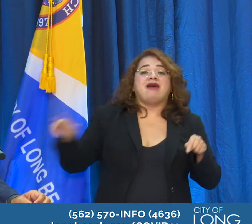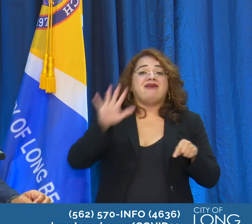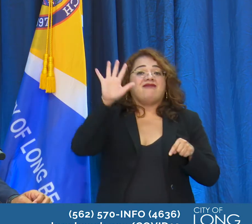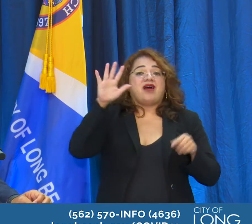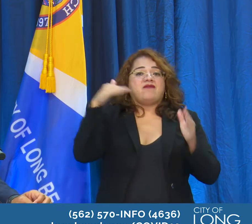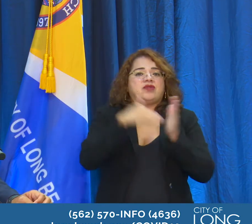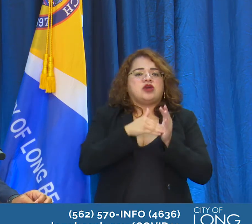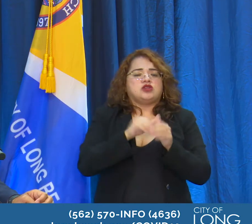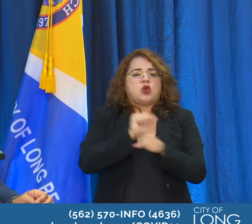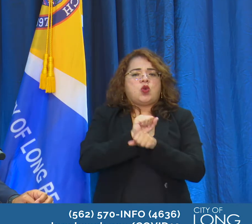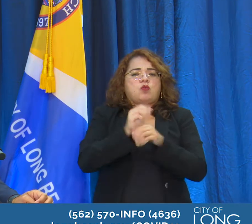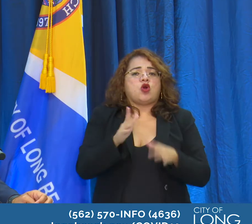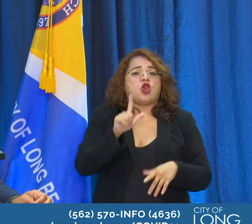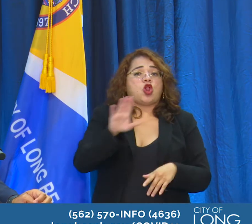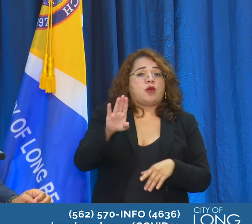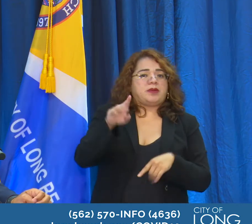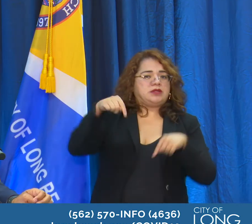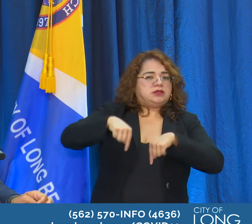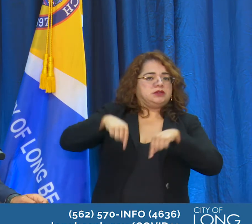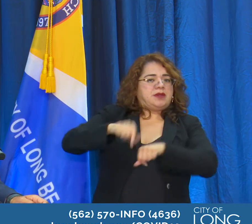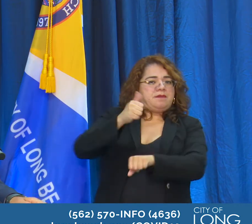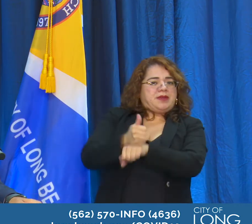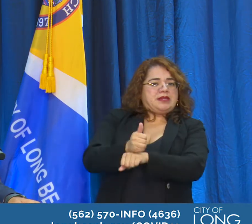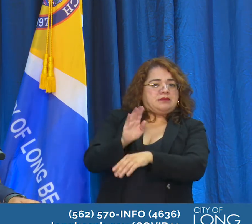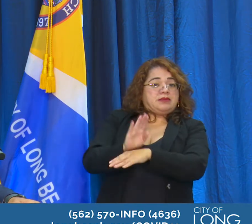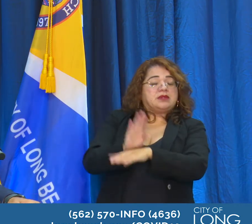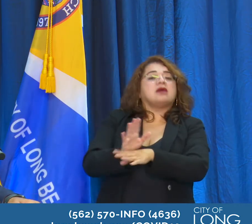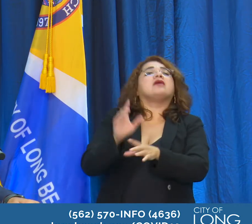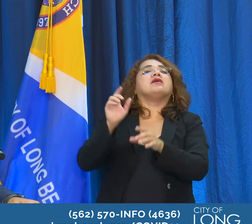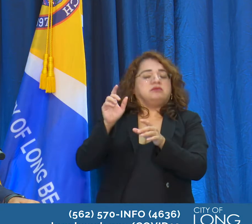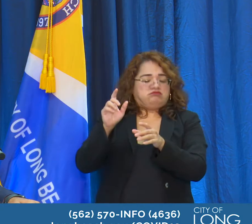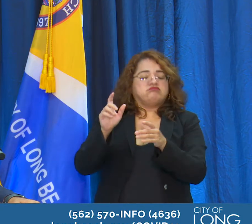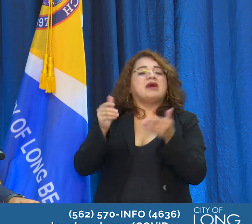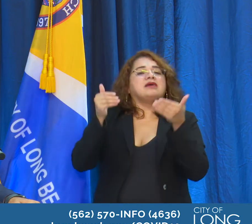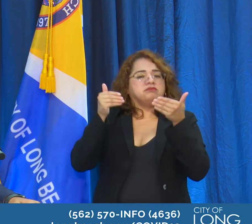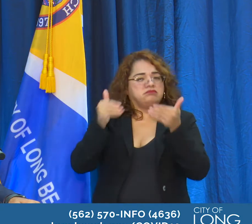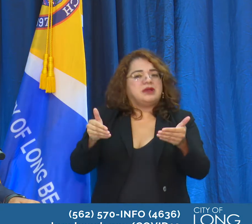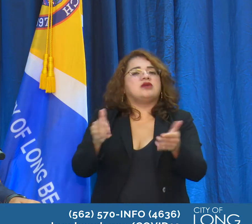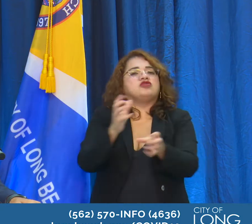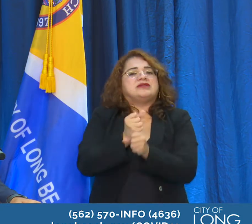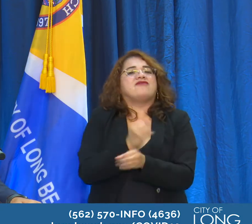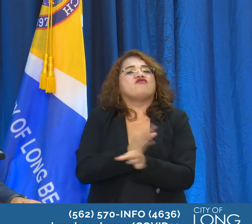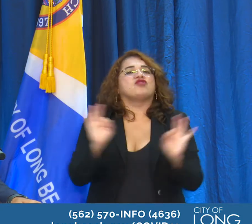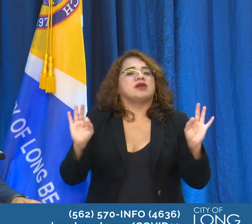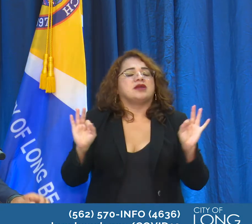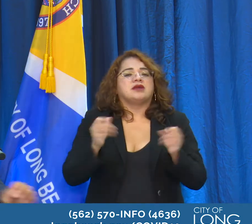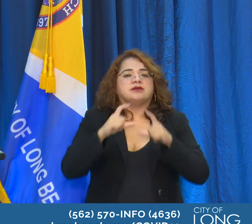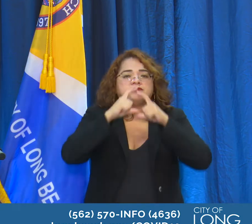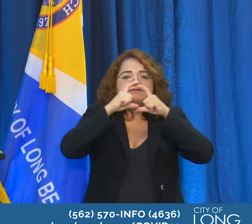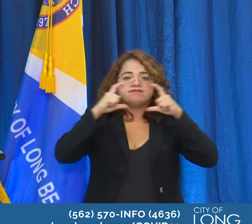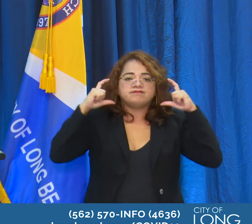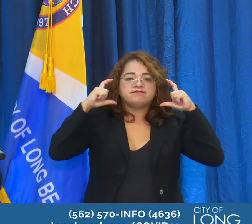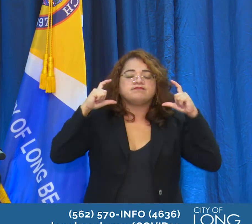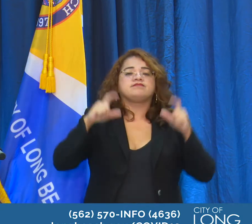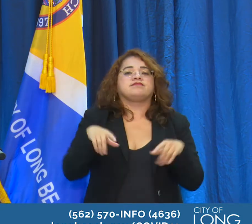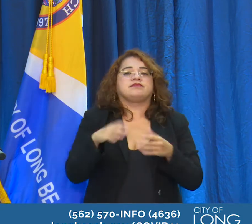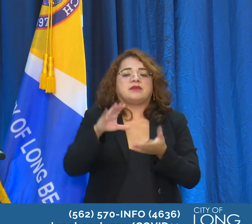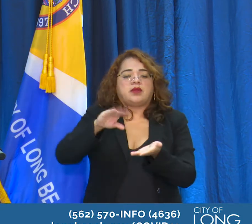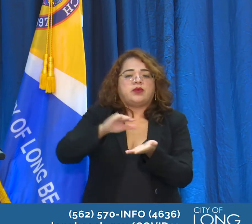Long Beach based businesses can receive free PPE now, face shields, and hand sanitizer. Businesses can request these.